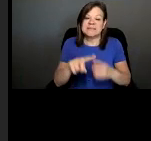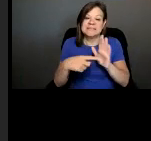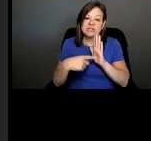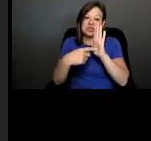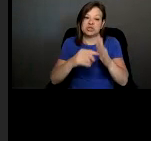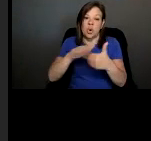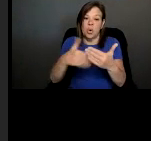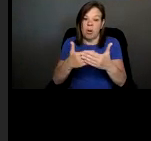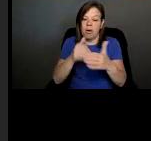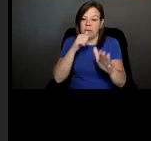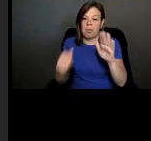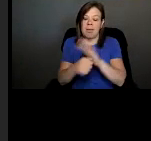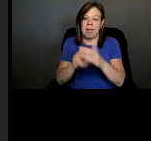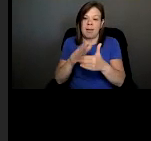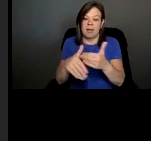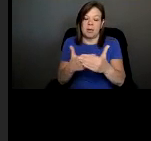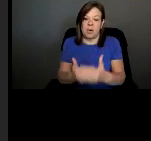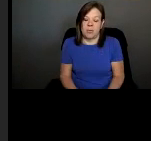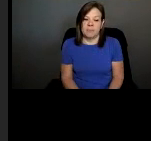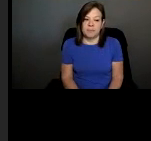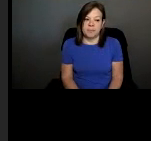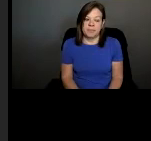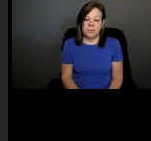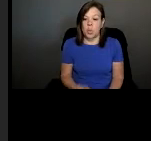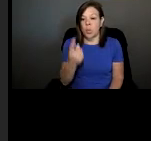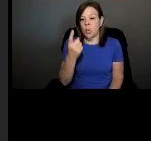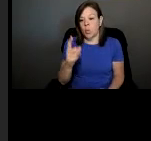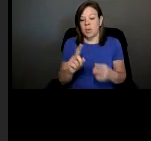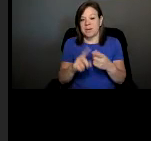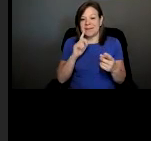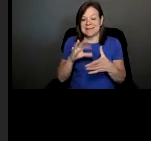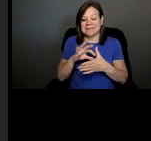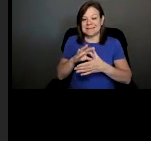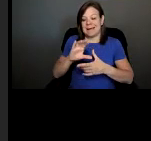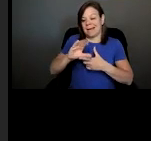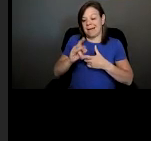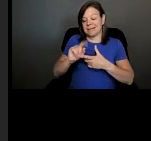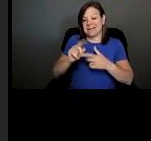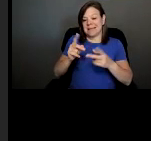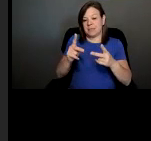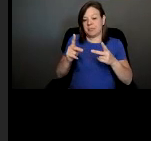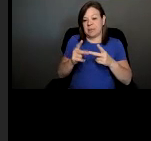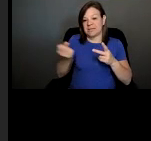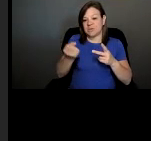And then it lists two items. One is called content placeholder two, and the other one is called title one.